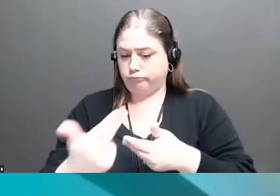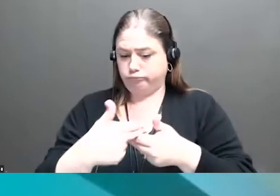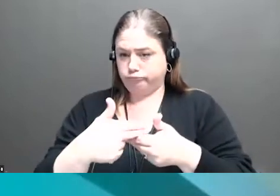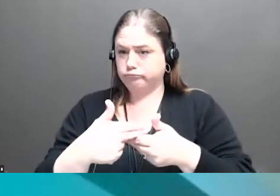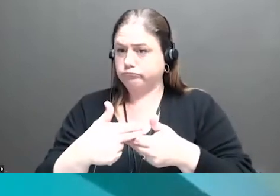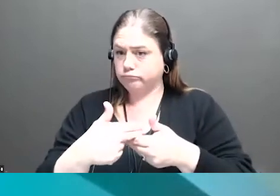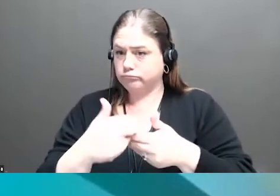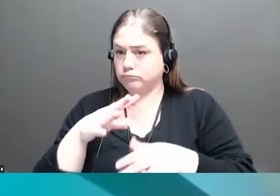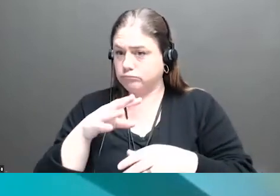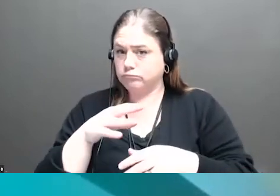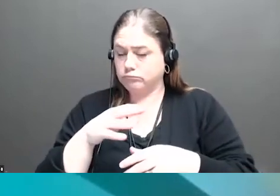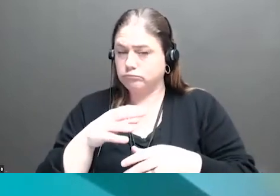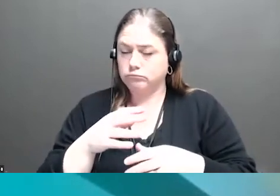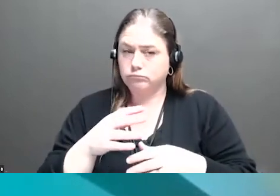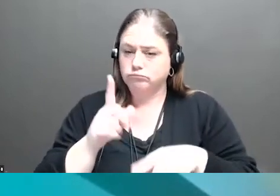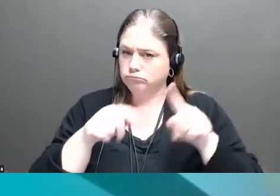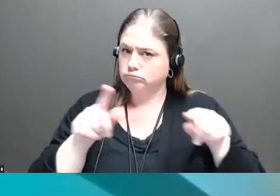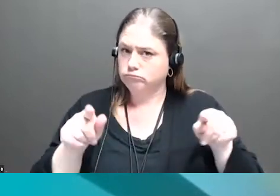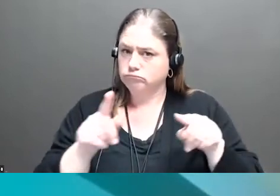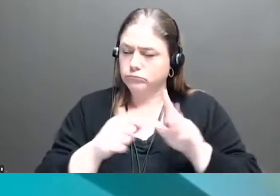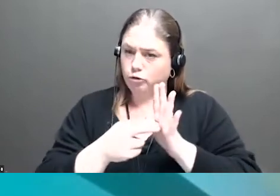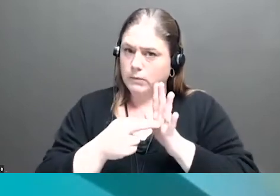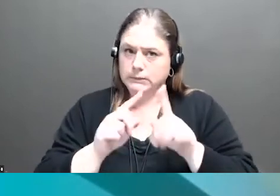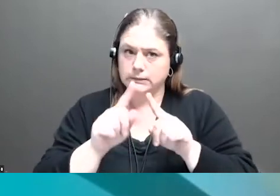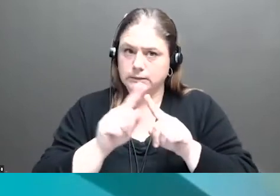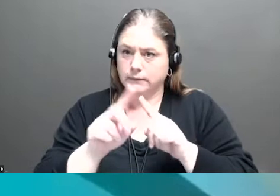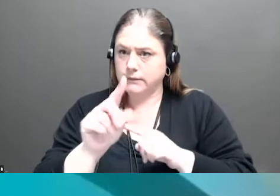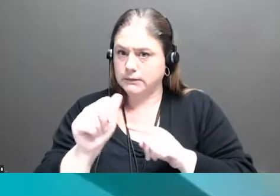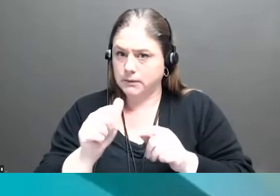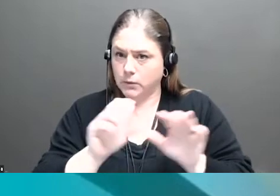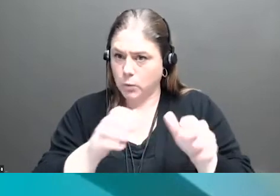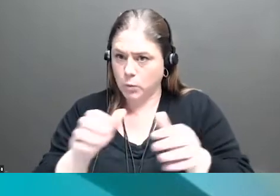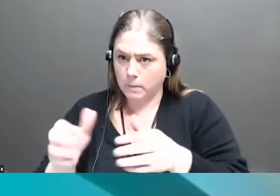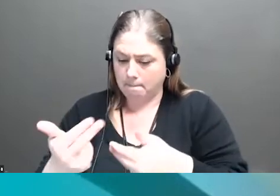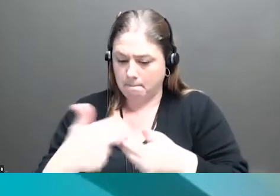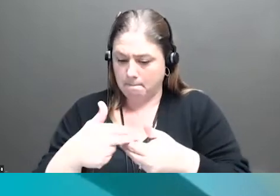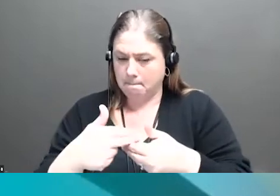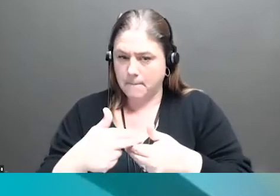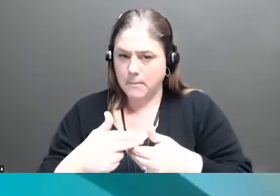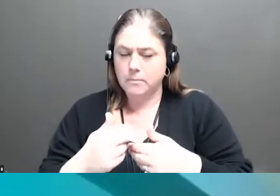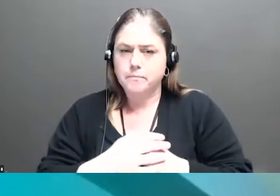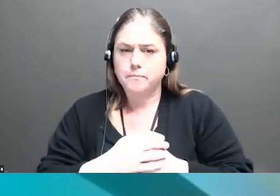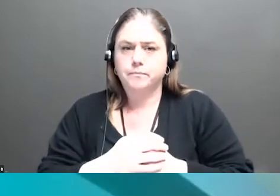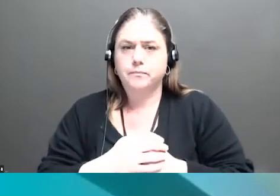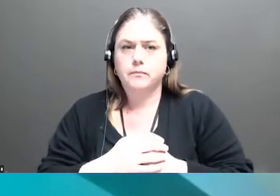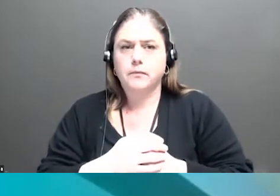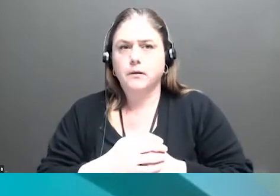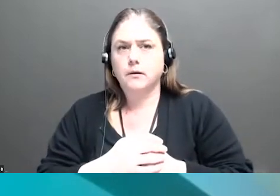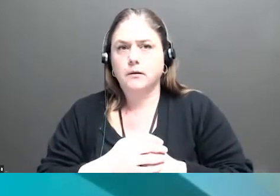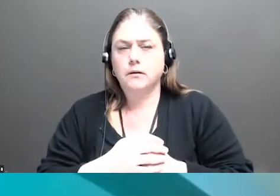groups participating in the focus groups and there were between eight to 22 participants in